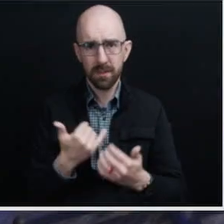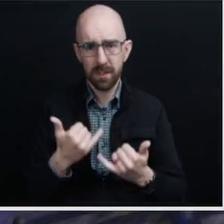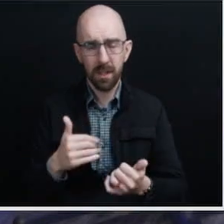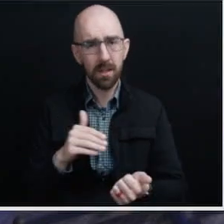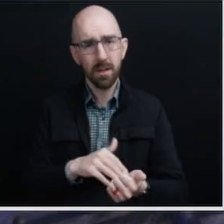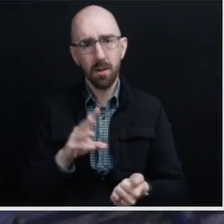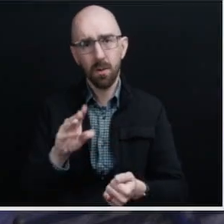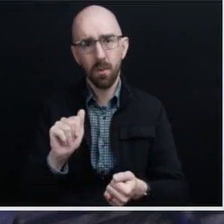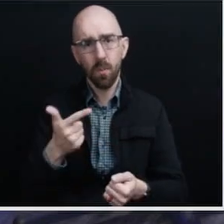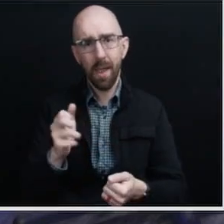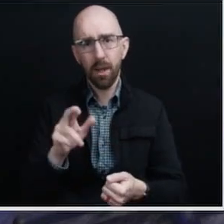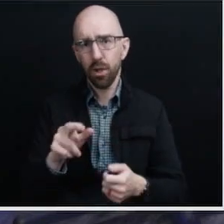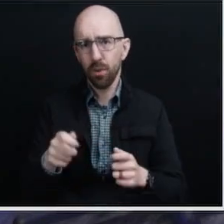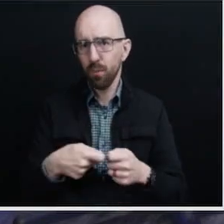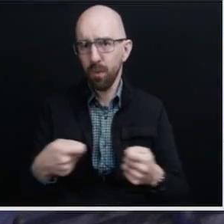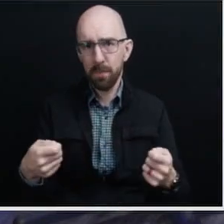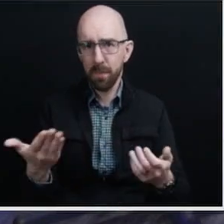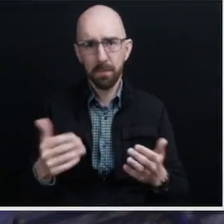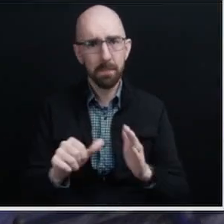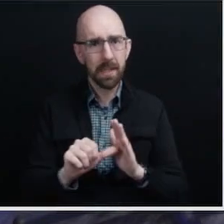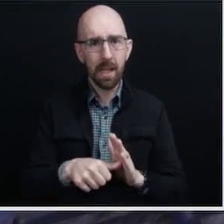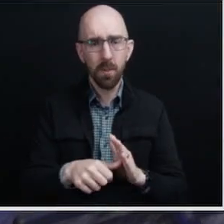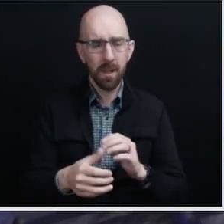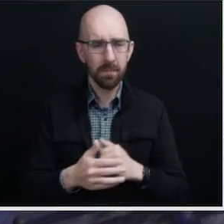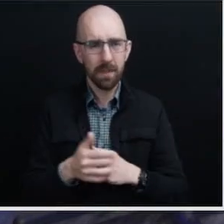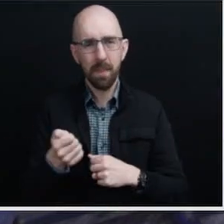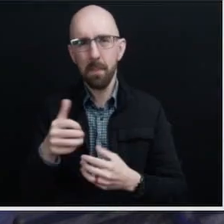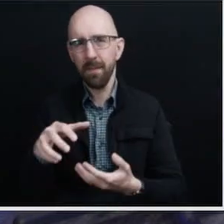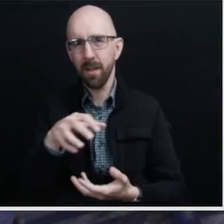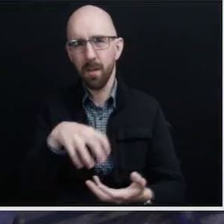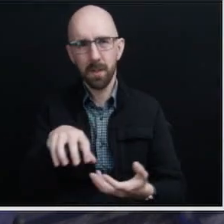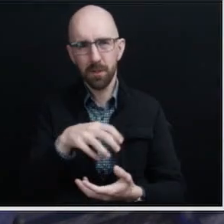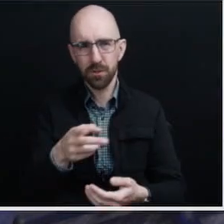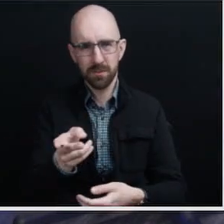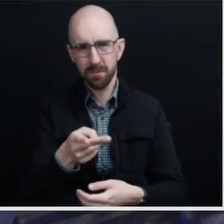big takeaway? Well, actually maybe a little bit of combination just of what they're both saying,